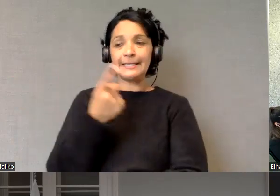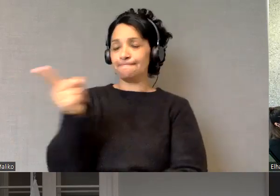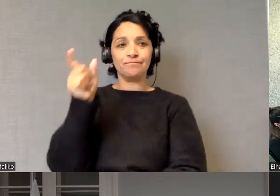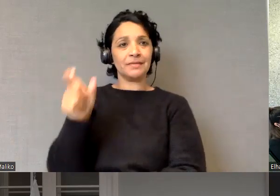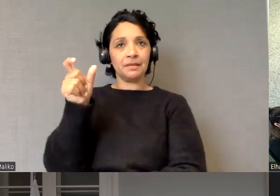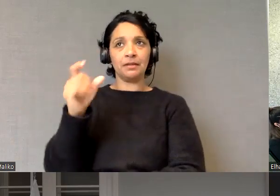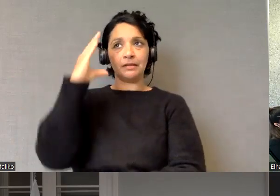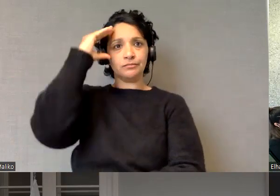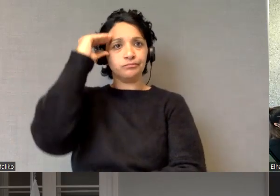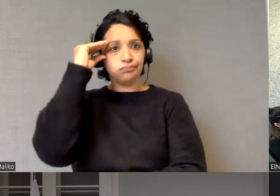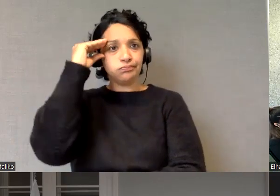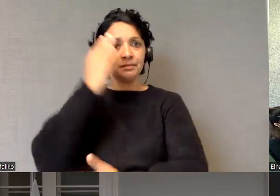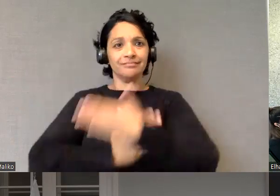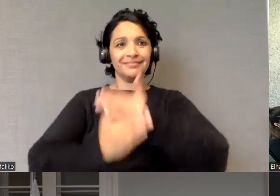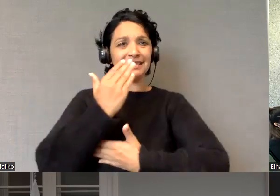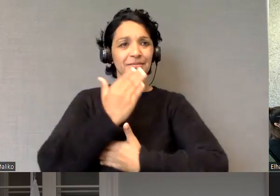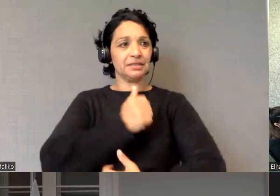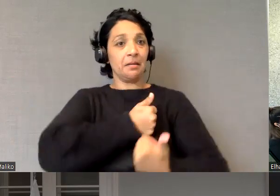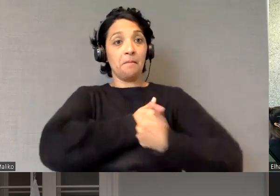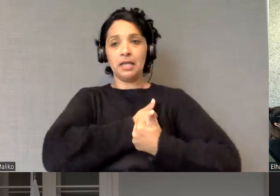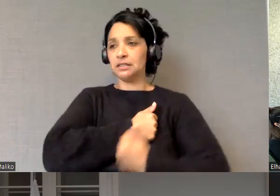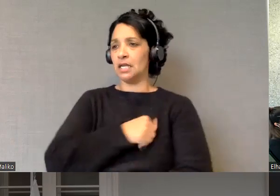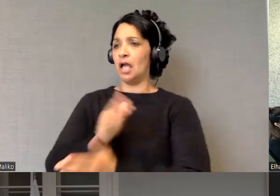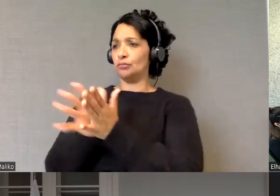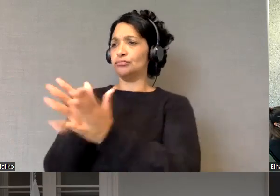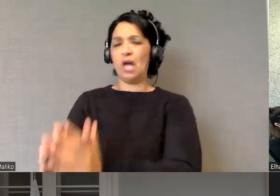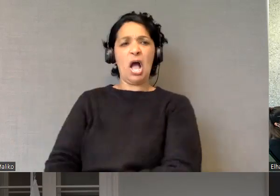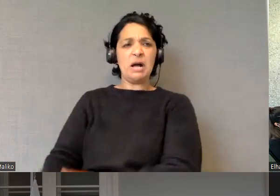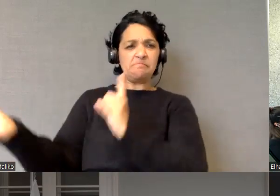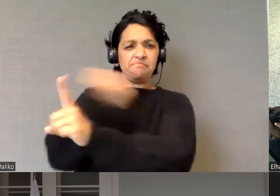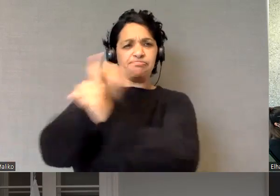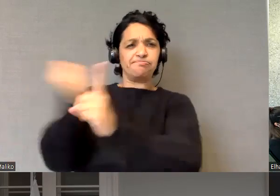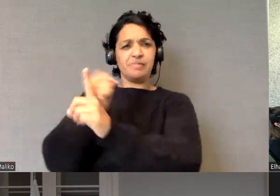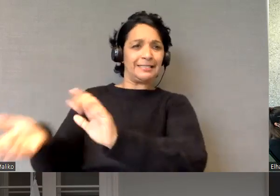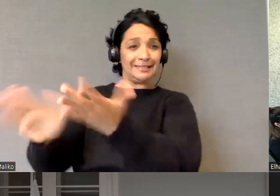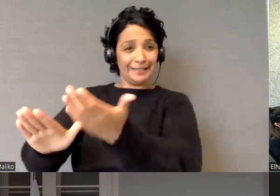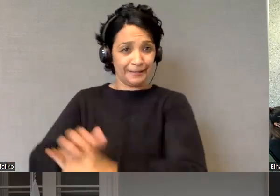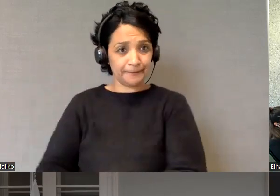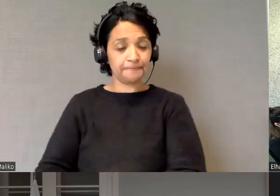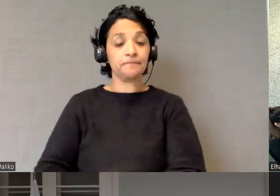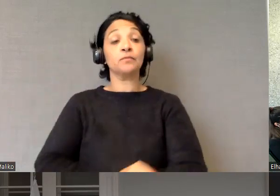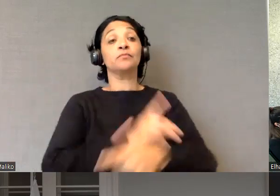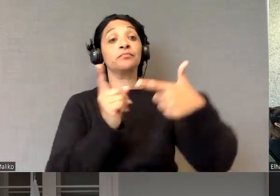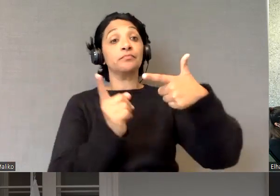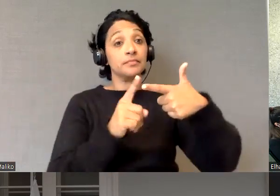by the military and often results in violence or death. The second is exclusion from evacuation procedures.